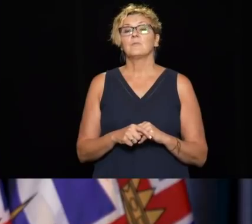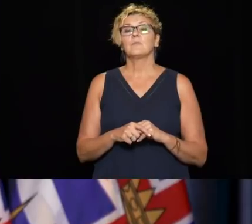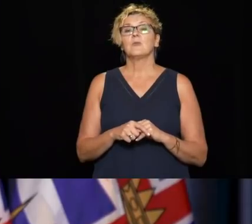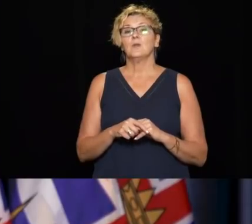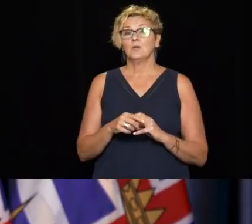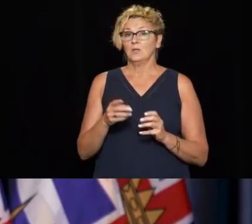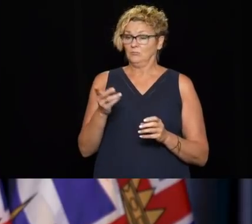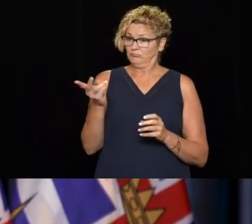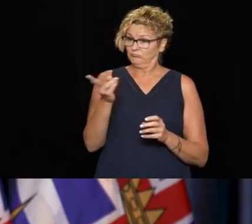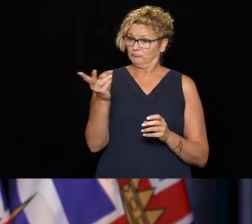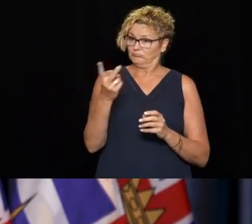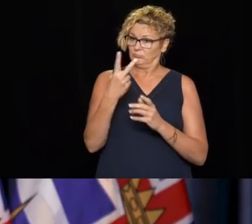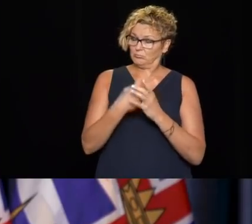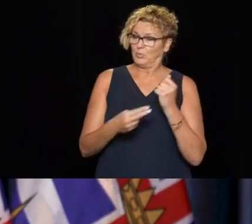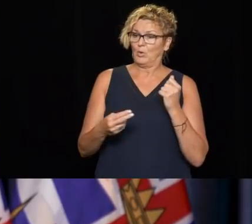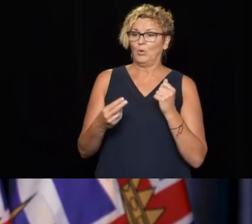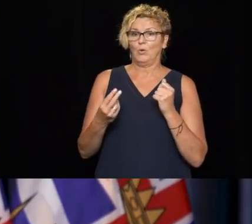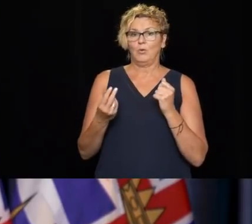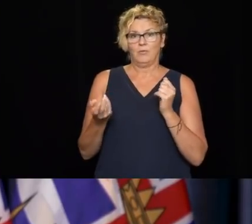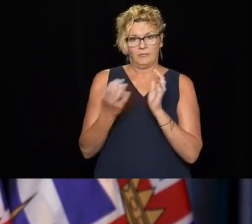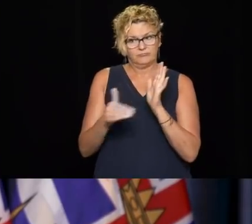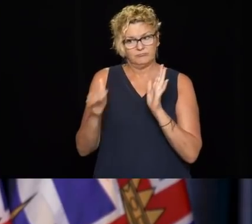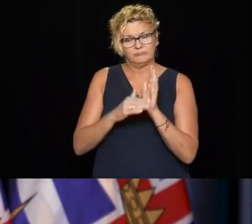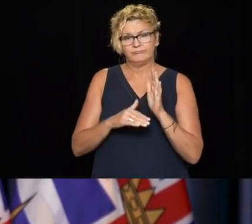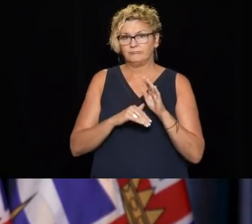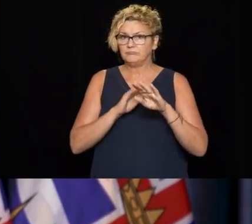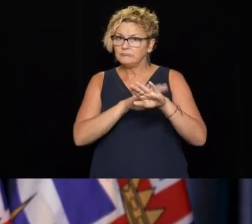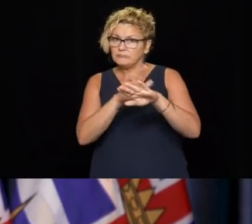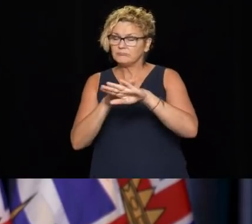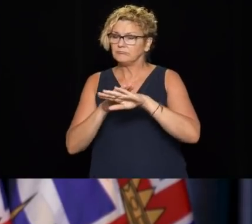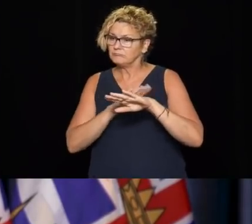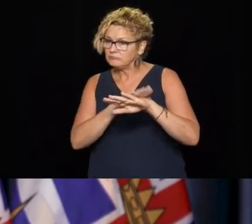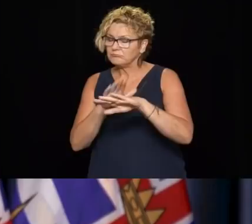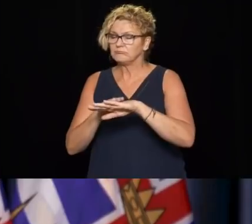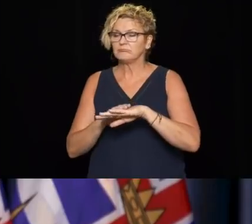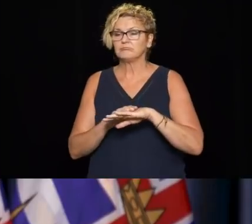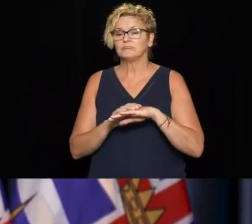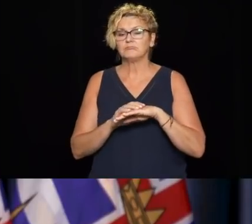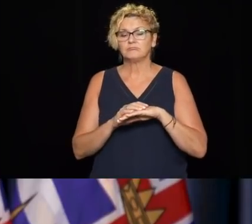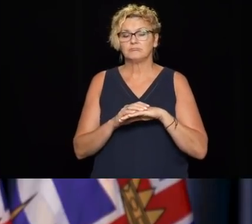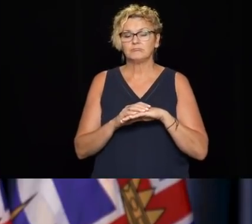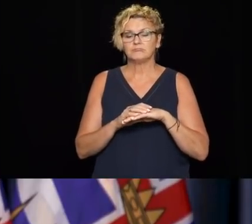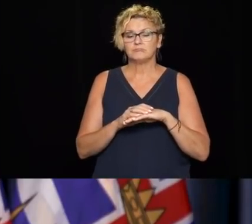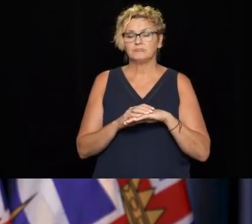Henry, and Minister Dix, you both continually warned